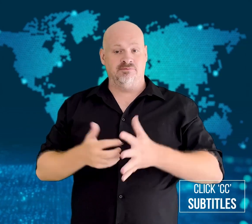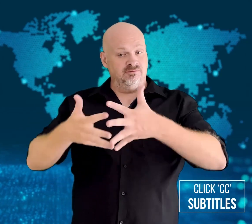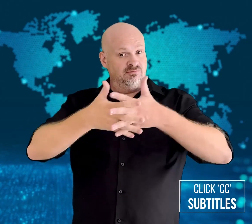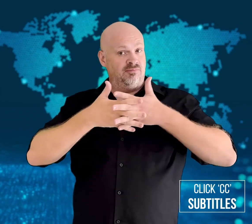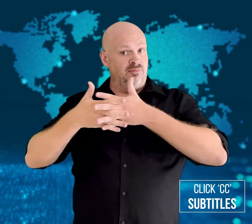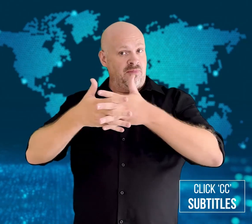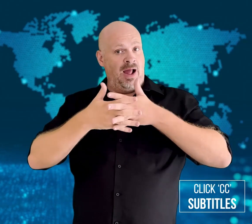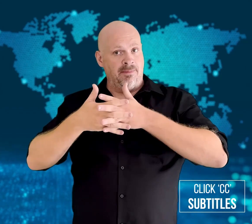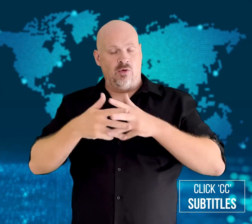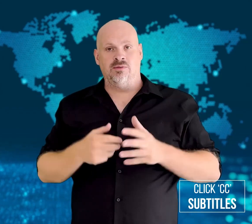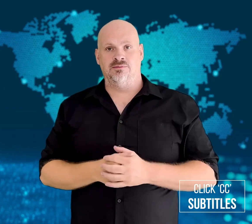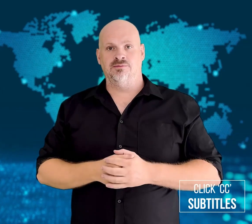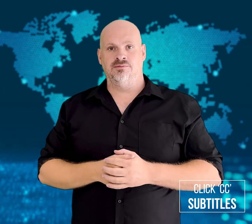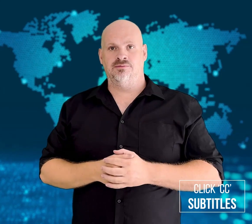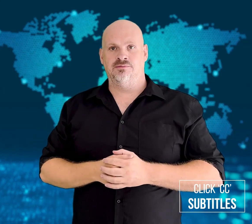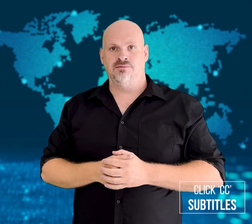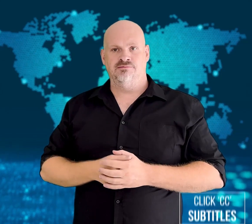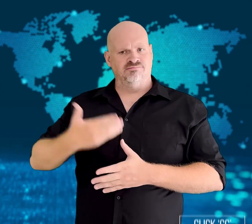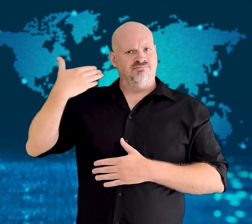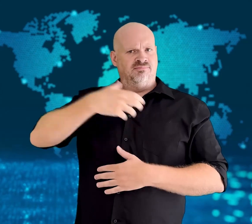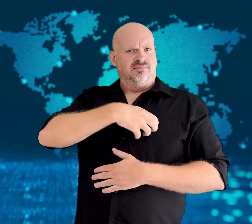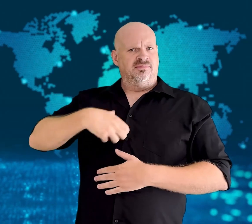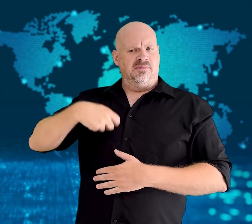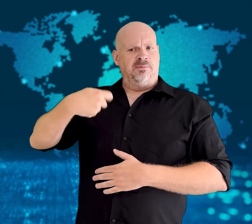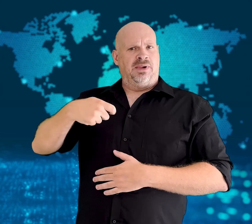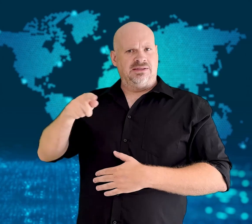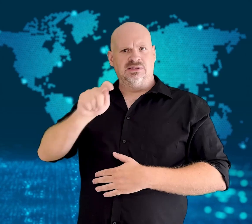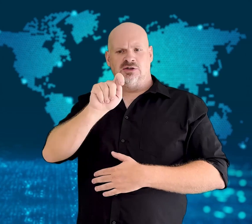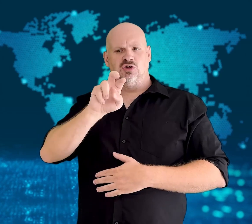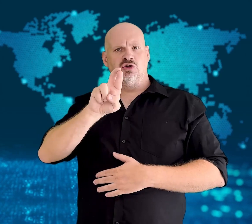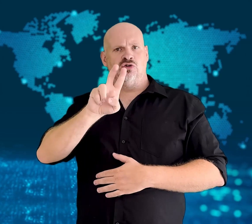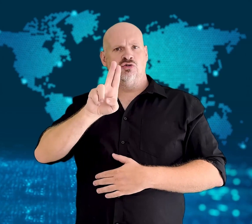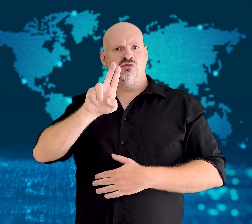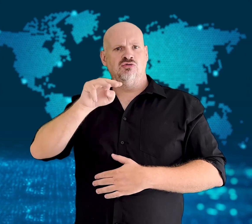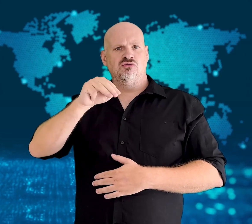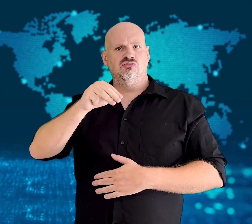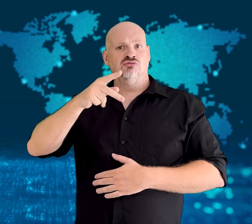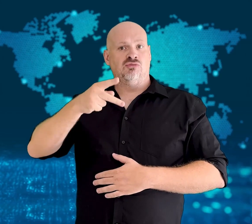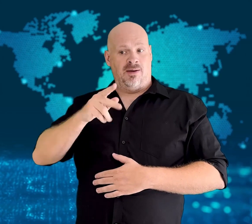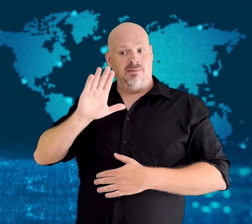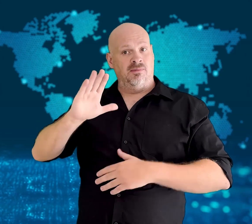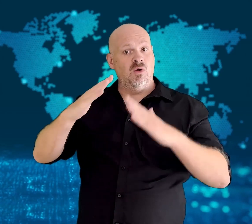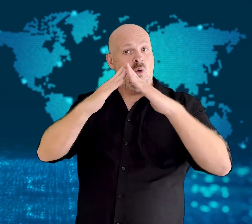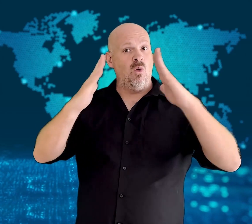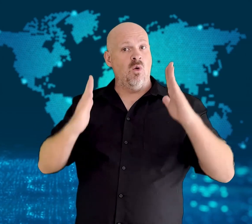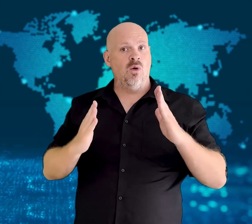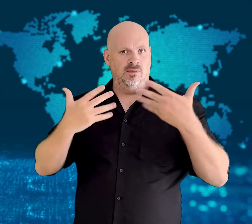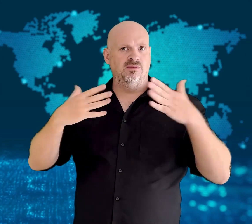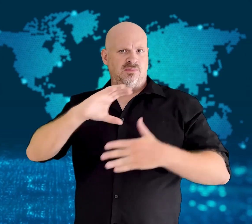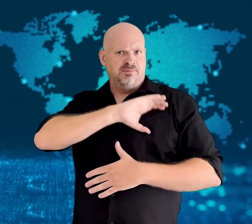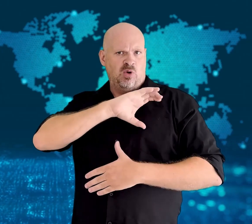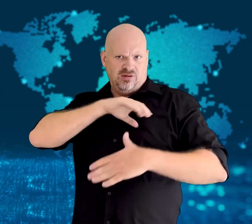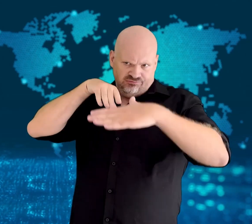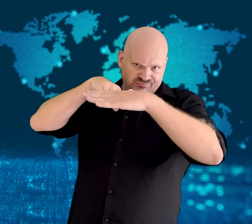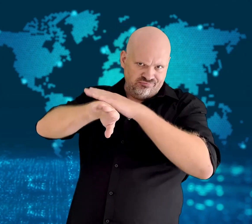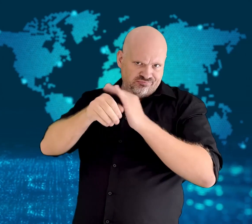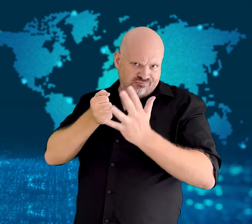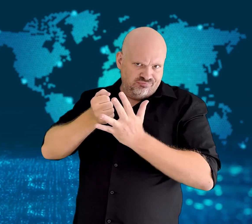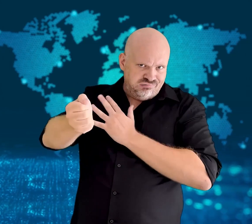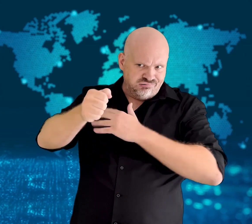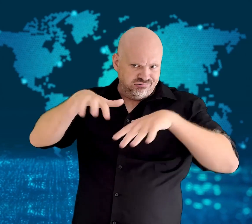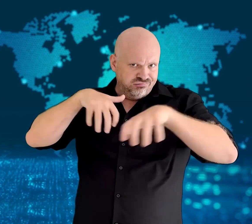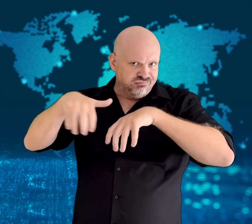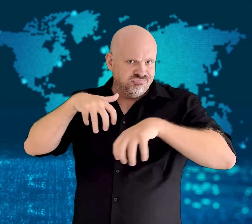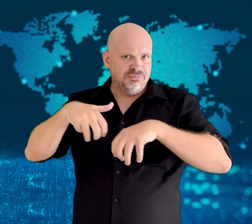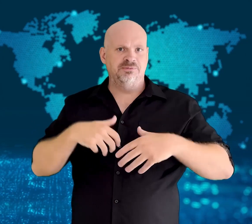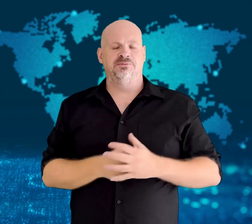Trump's home raided